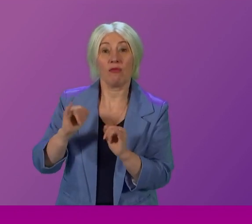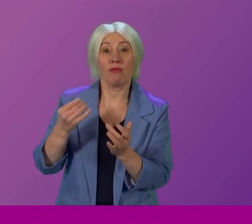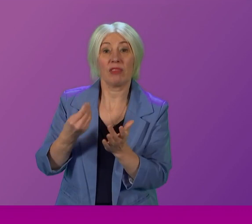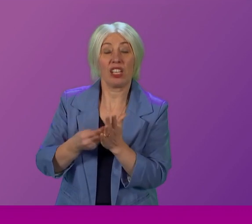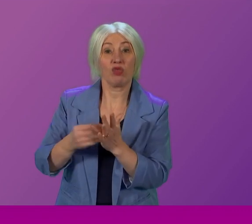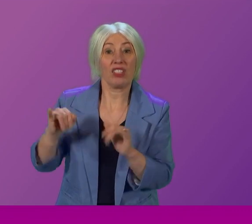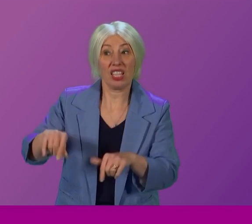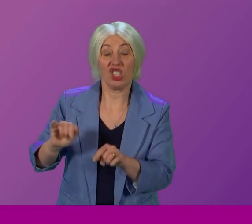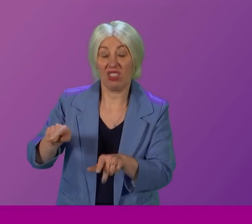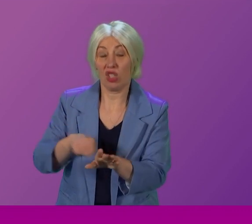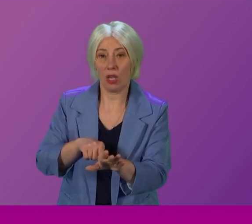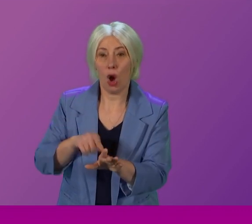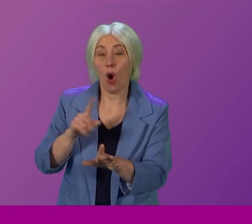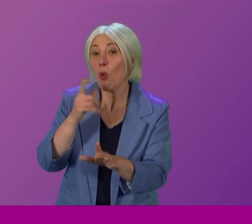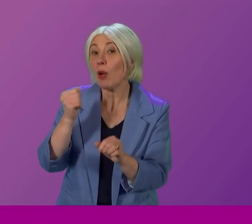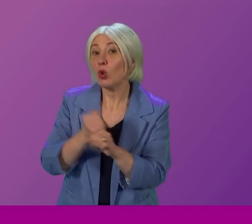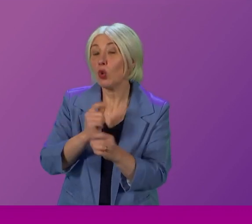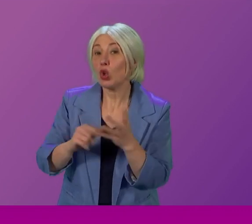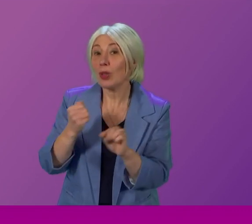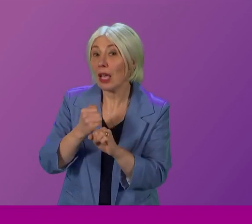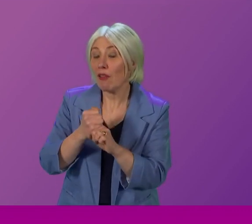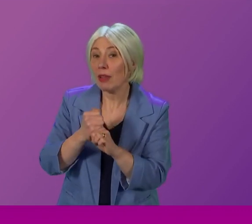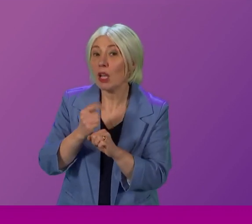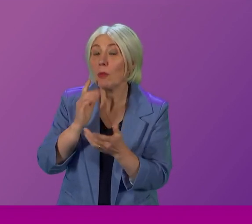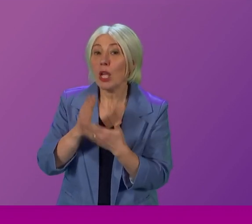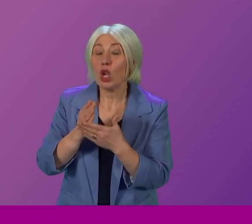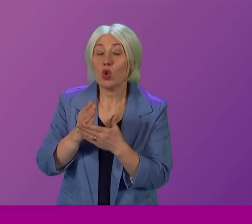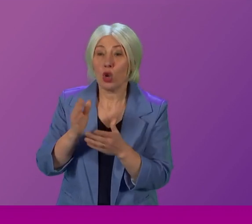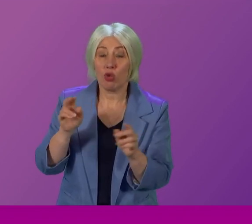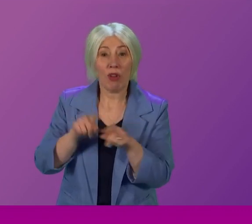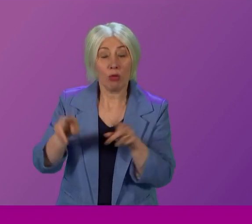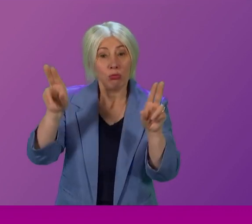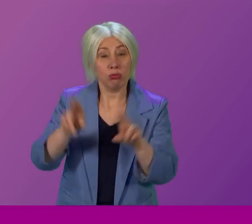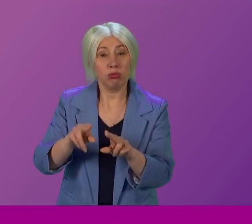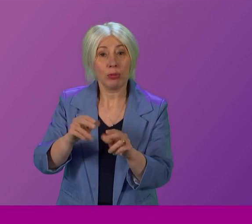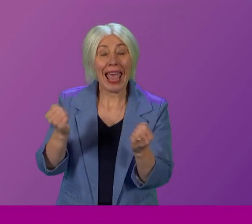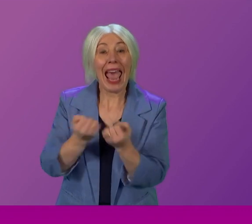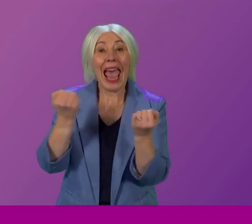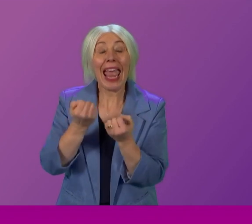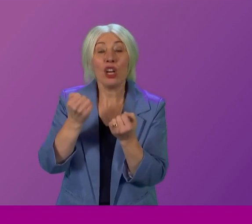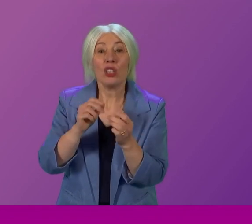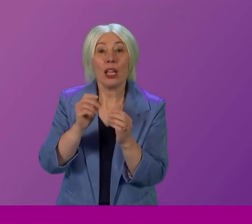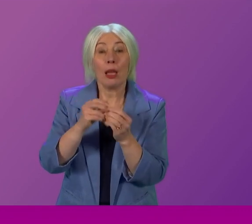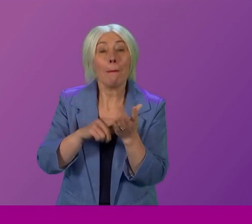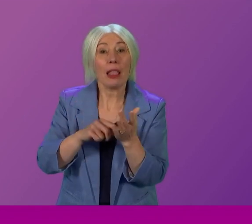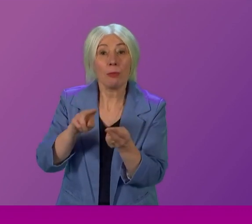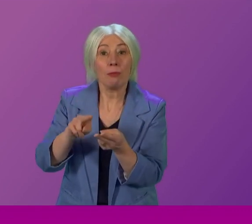do to urge the United Kingdom Government to reverse its plans to allow energy bills to rise again this spring, which will only heap more misery on those who are already suffering?